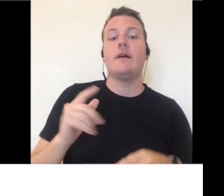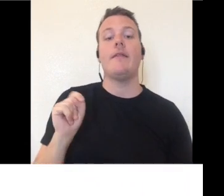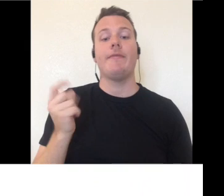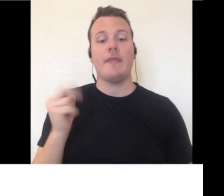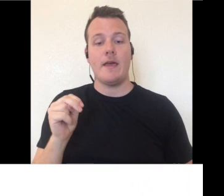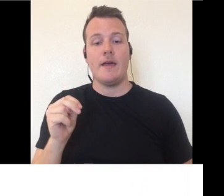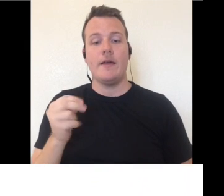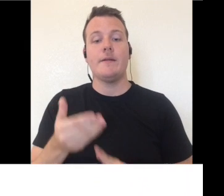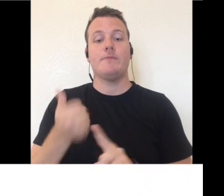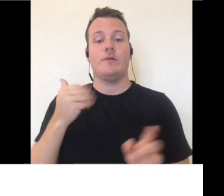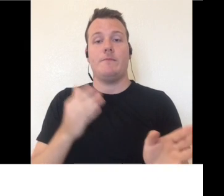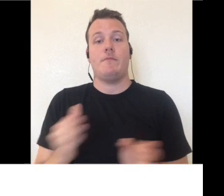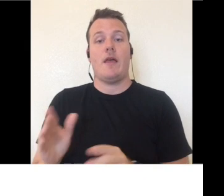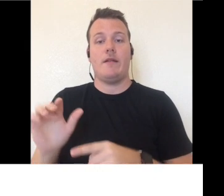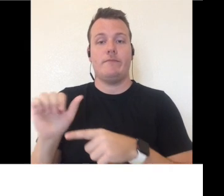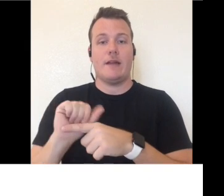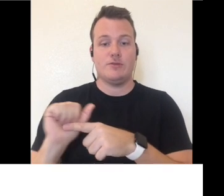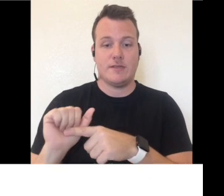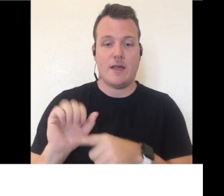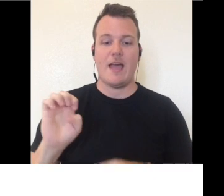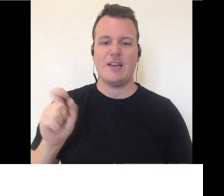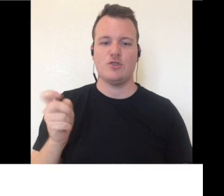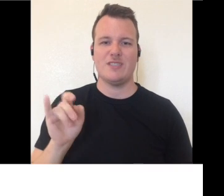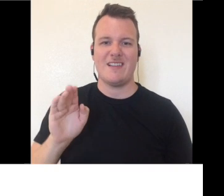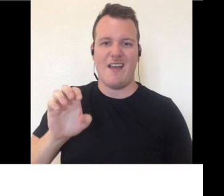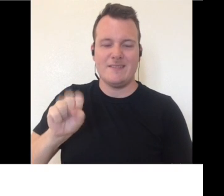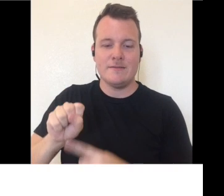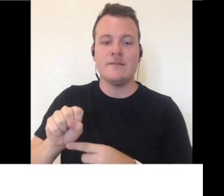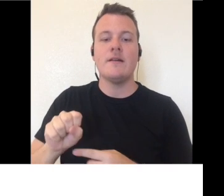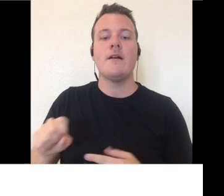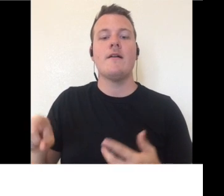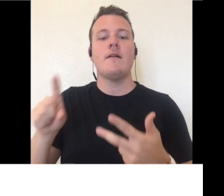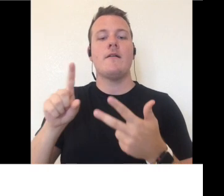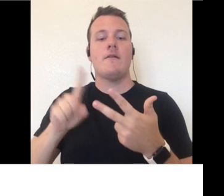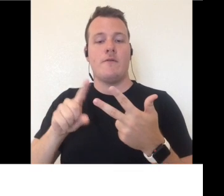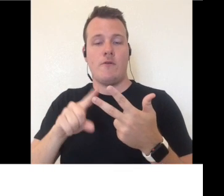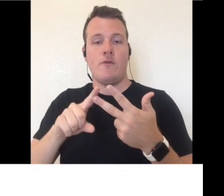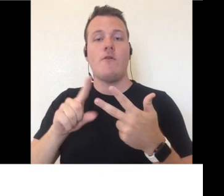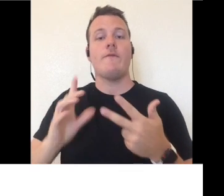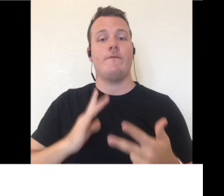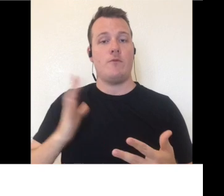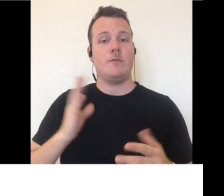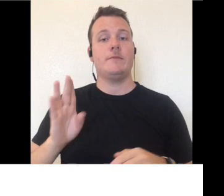exercises, and then from there we'll go on to formal business planning, which is